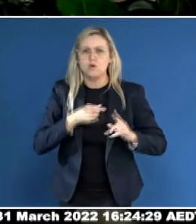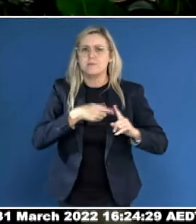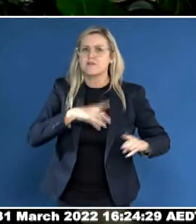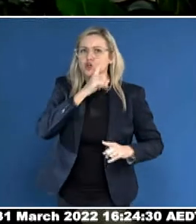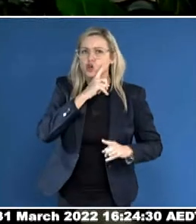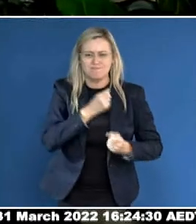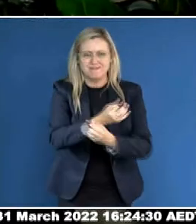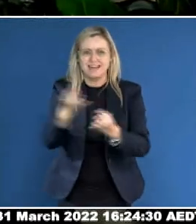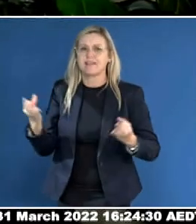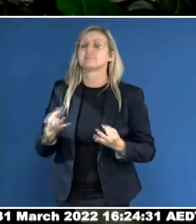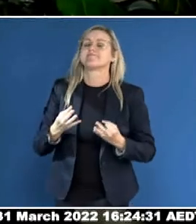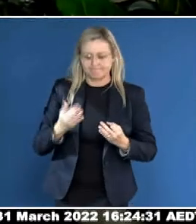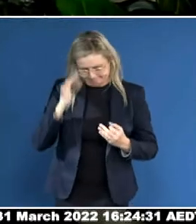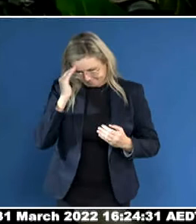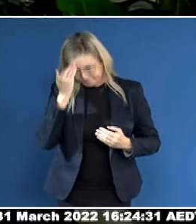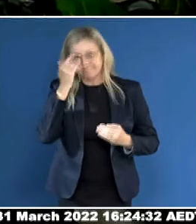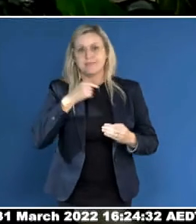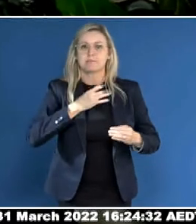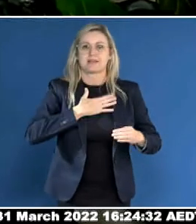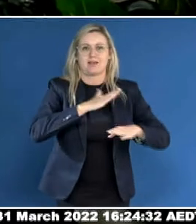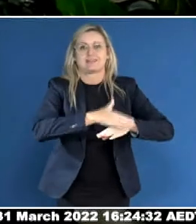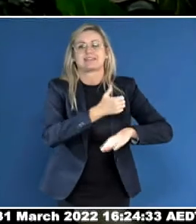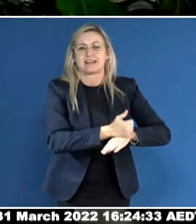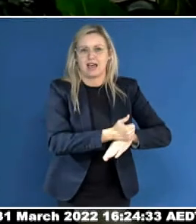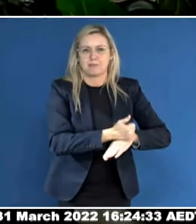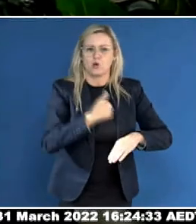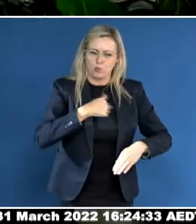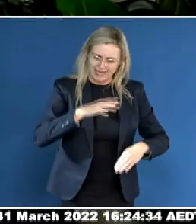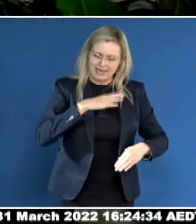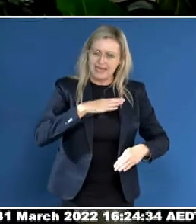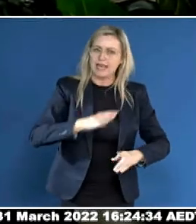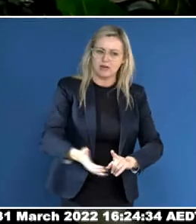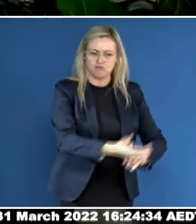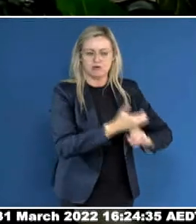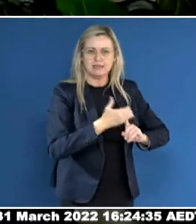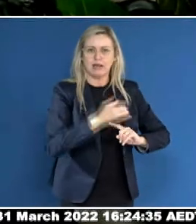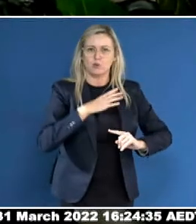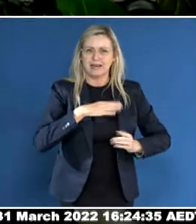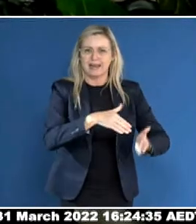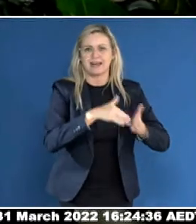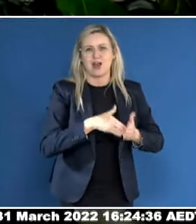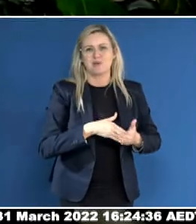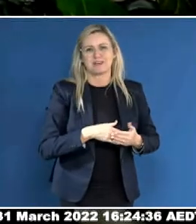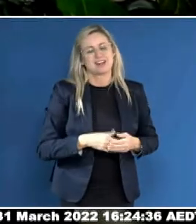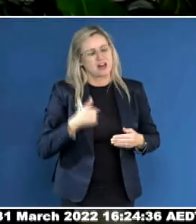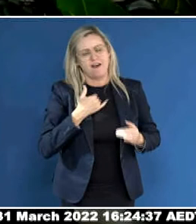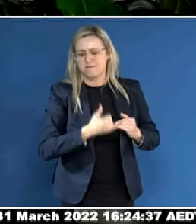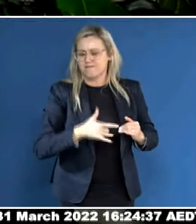We deserve to feel connected and that will protect us. And very important. So thanks for the question. COMMISSIONER GALBALLY: Thank you very much.